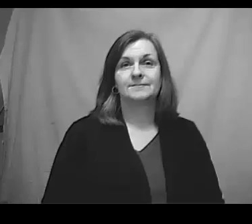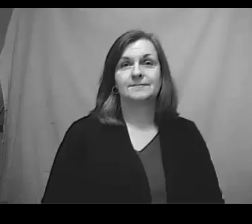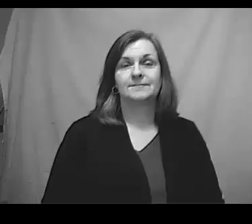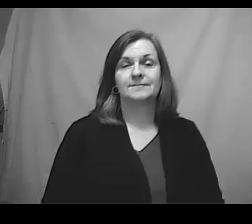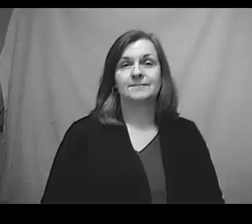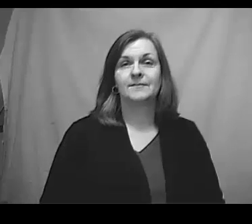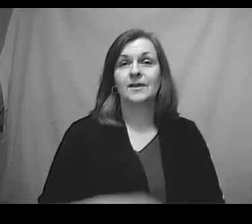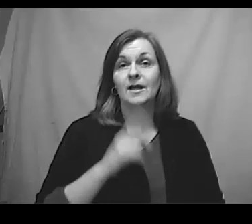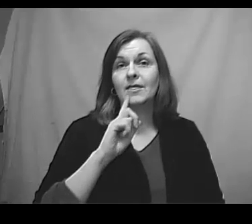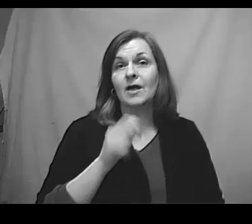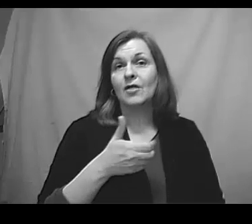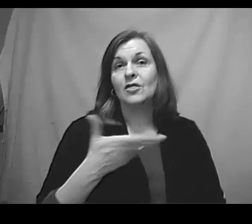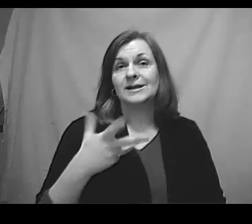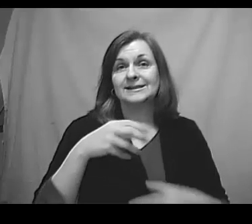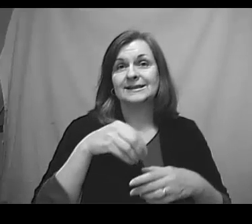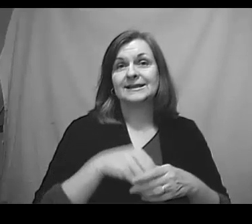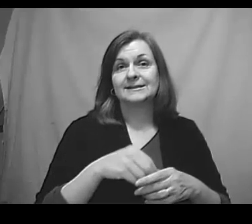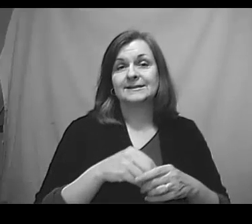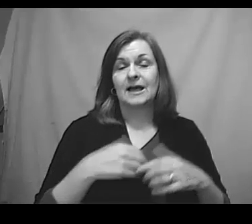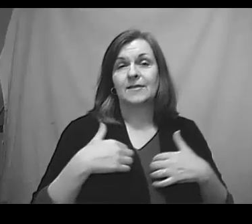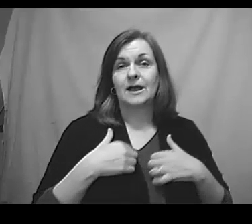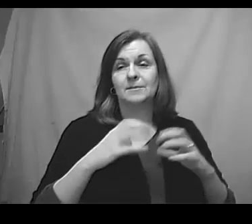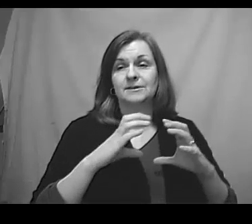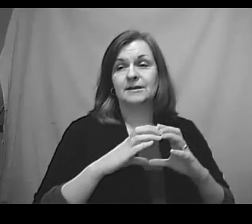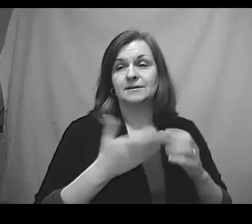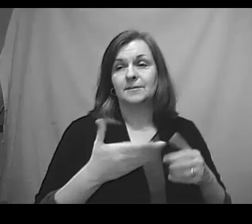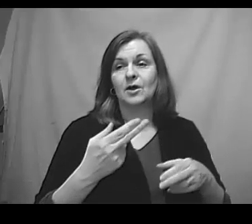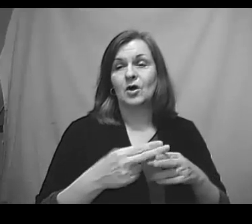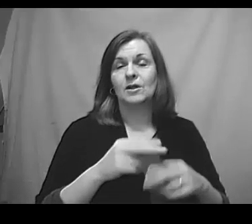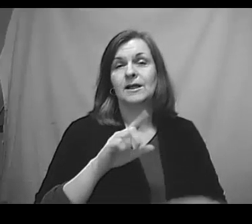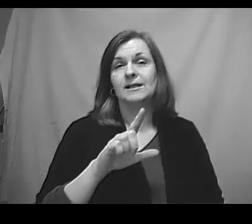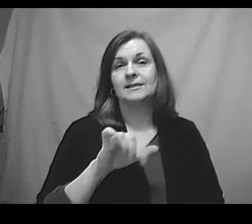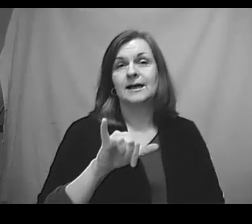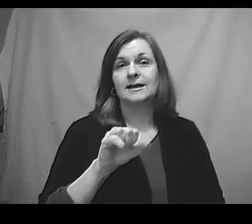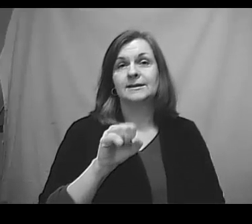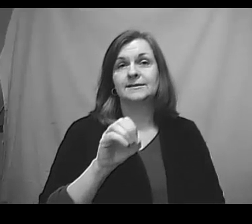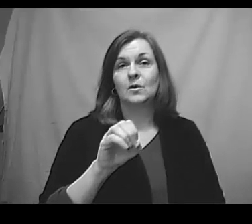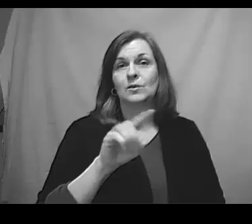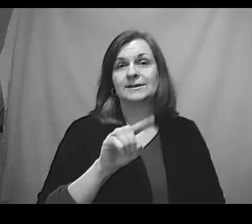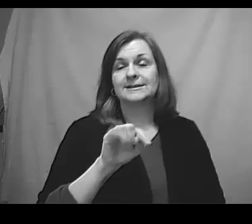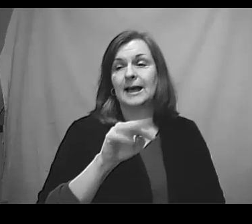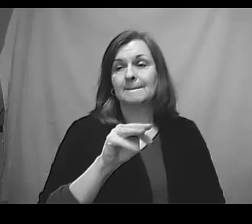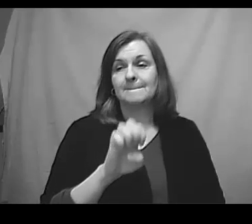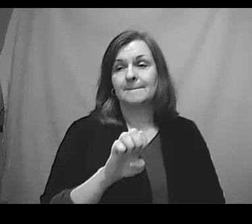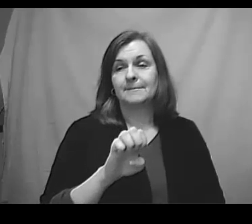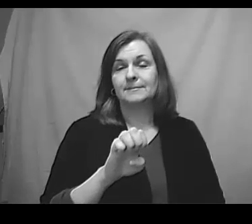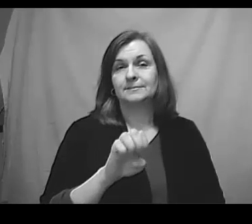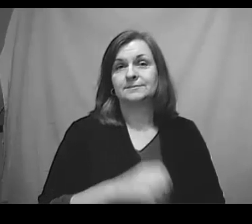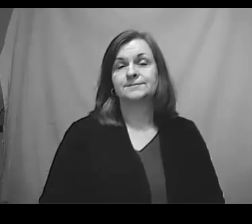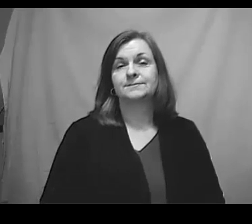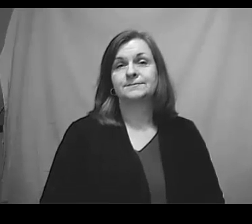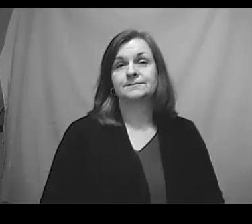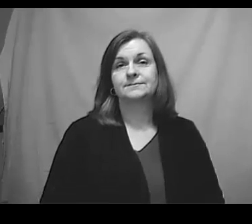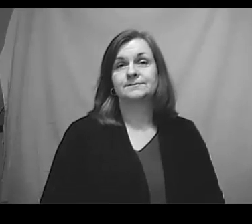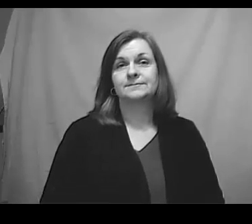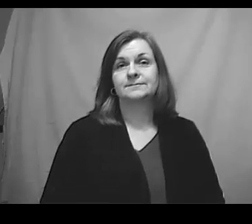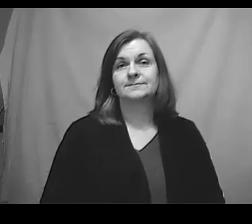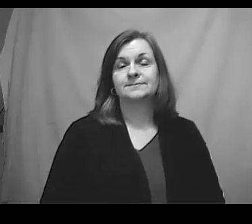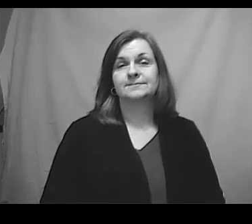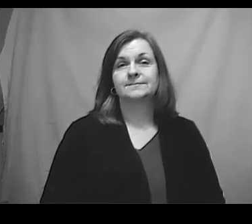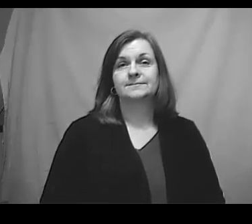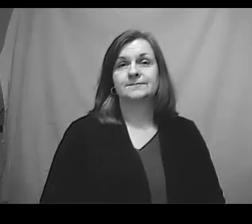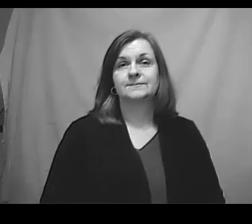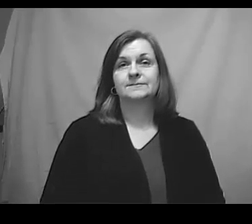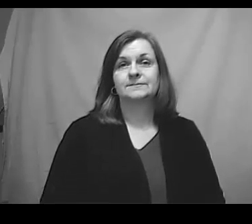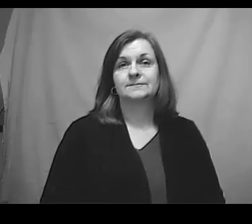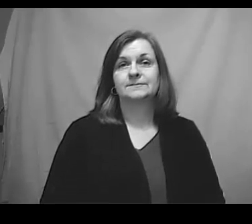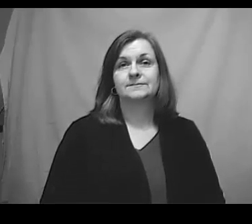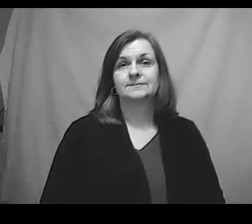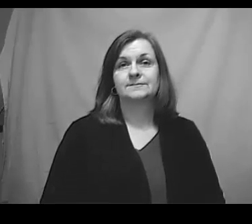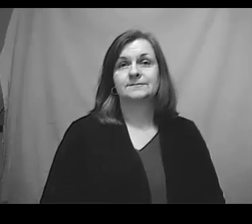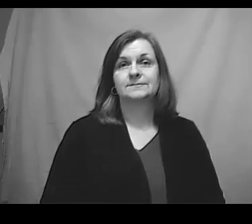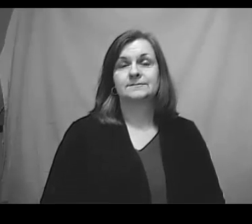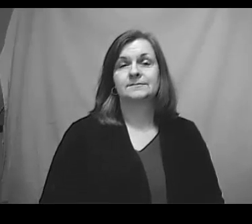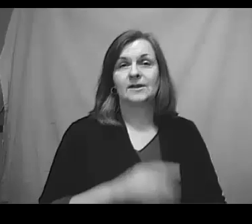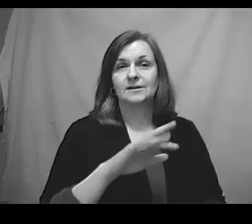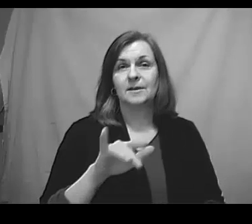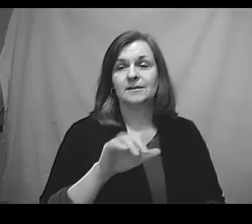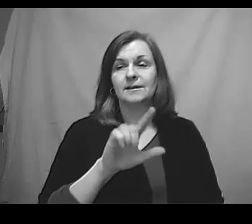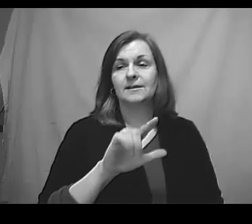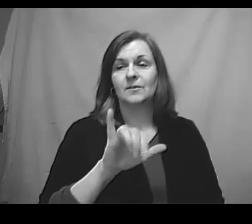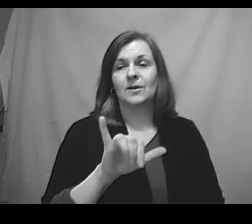Right? we will have other things inside an animal cell as well. something called a lysozyme